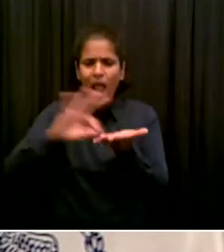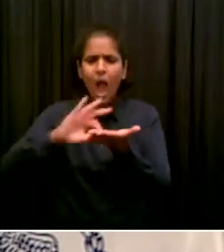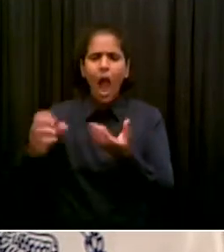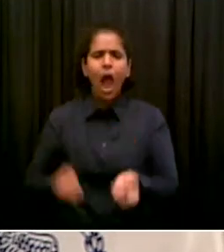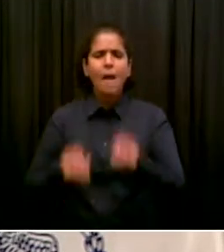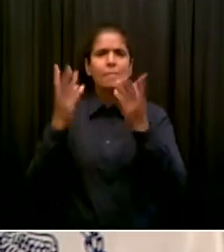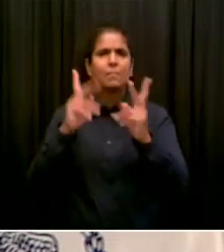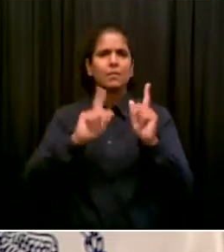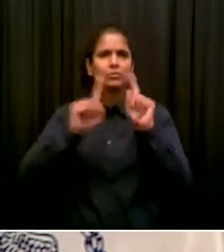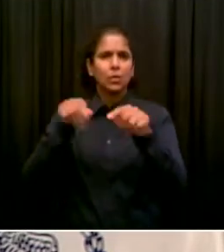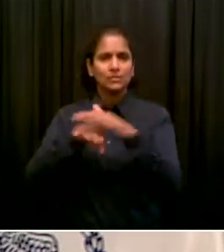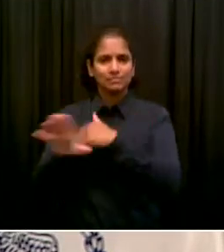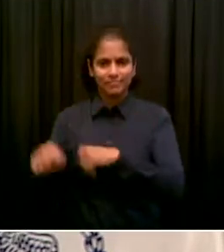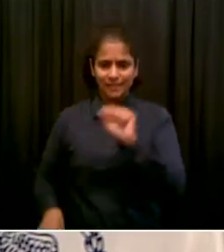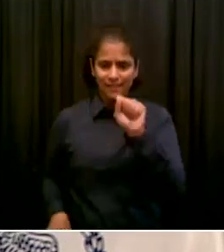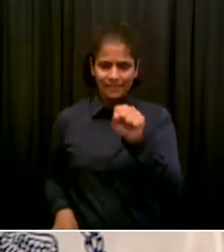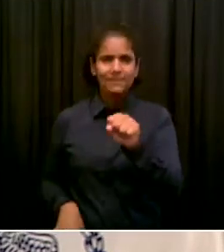I AM VERY MUCH LOOKING